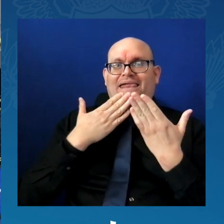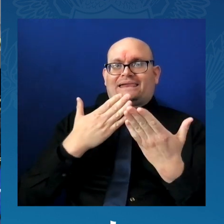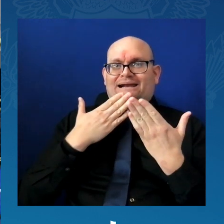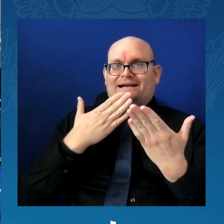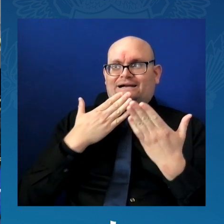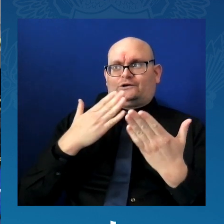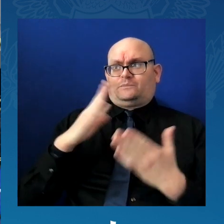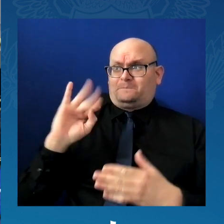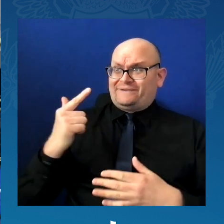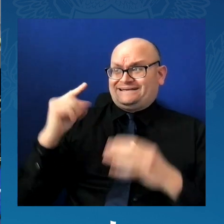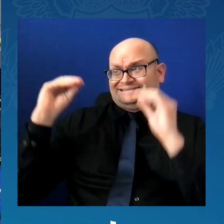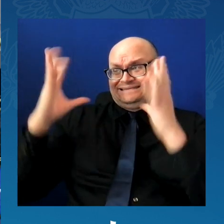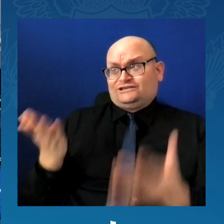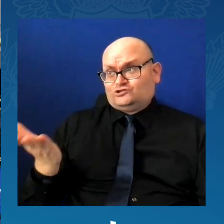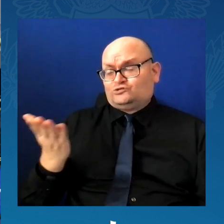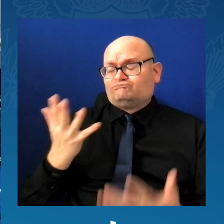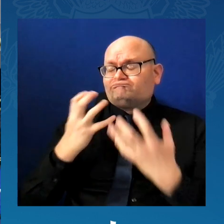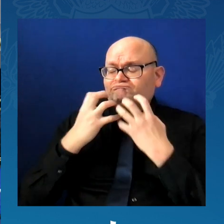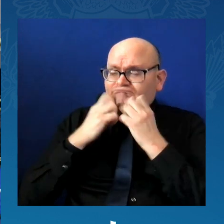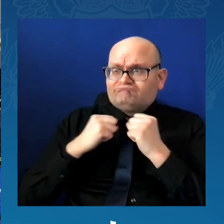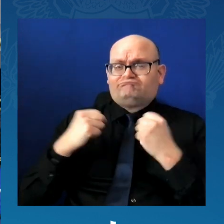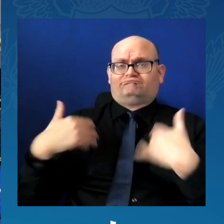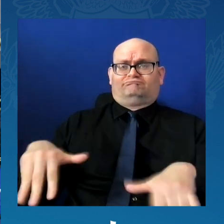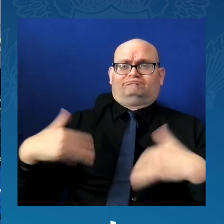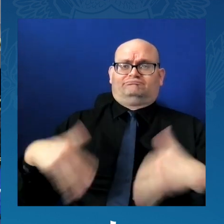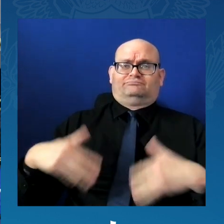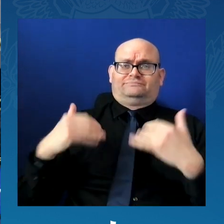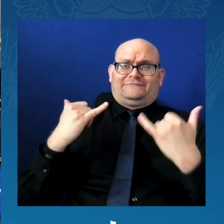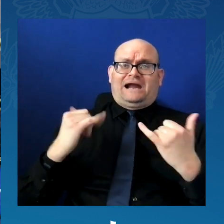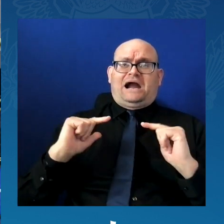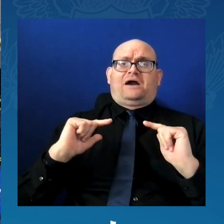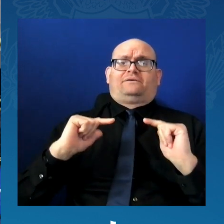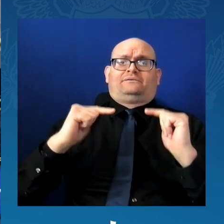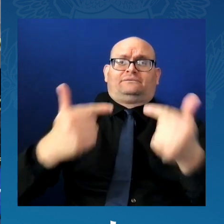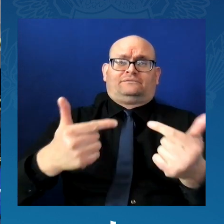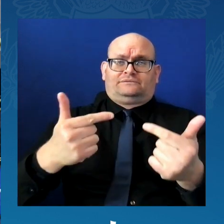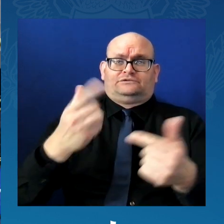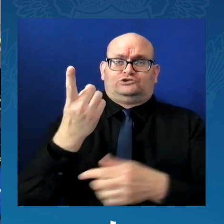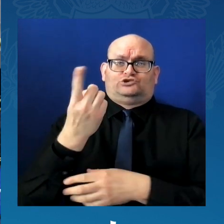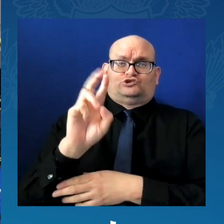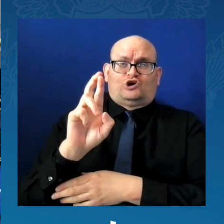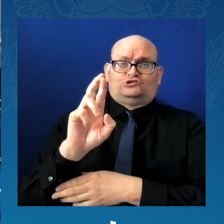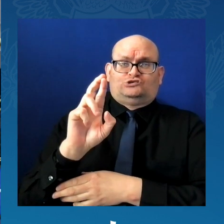I'll now turn to Dr. Harold Martin and ask you,